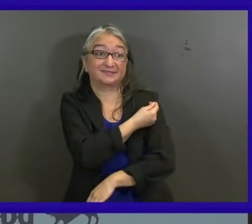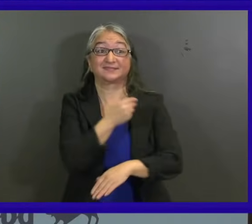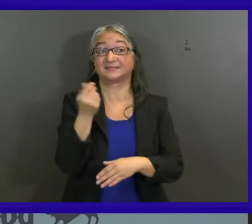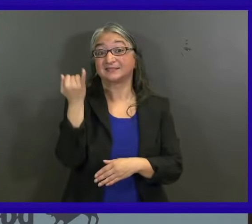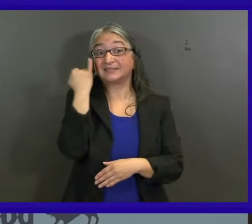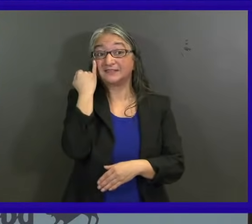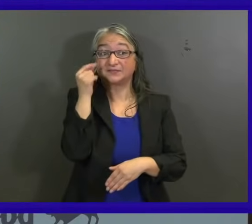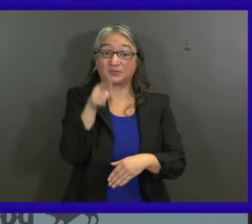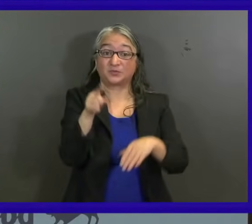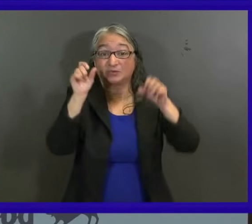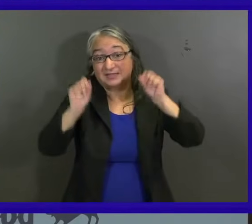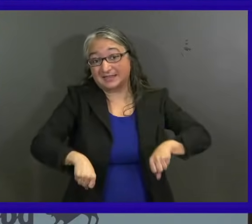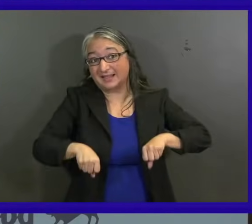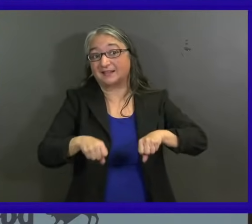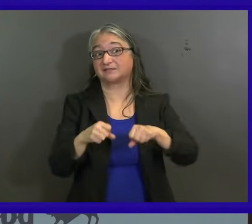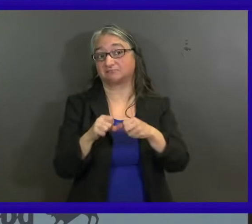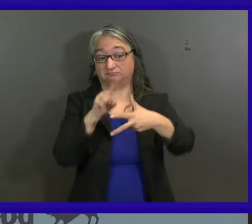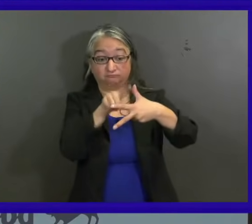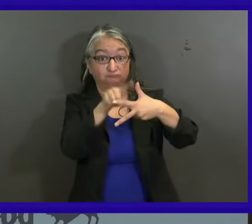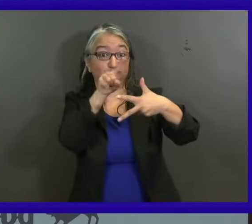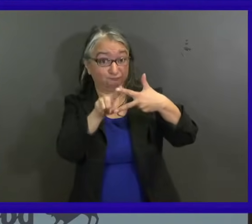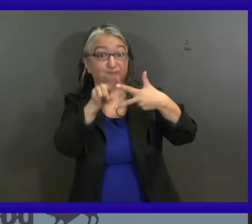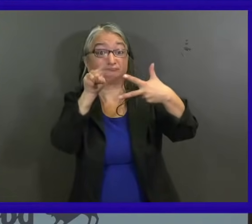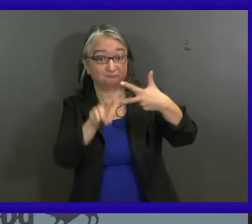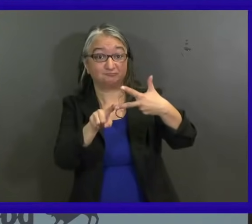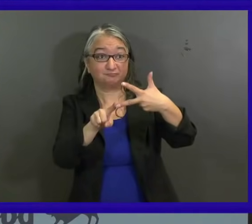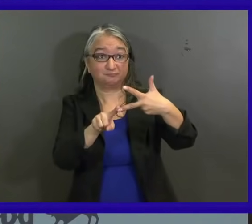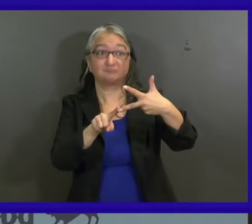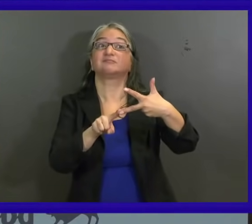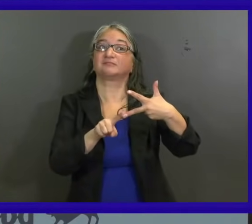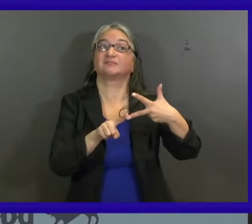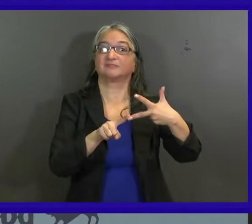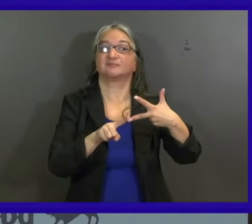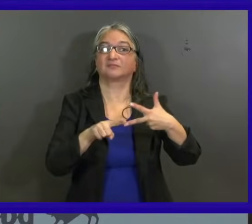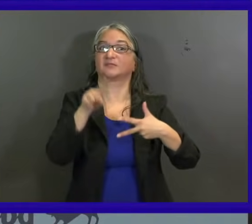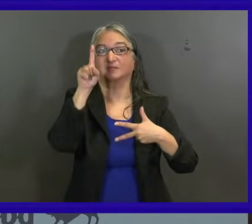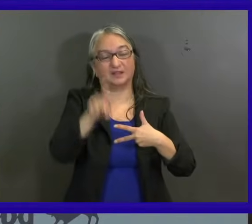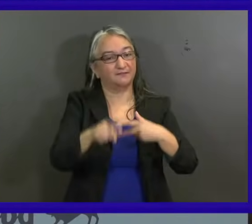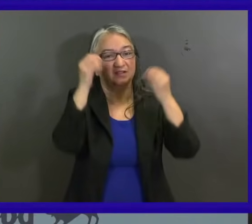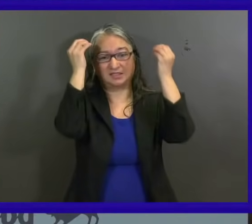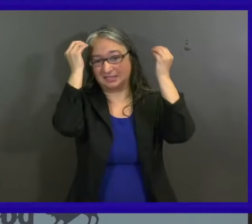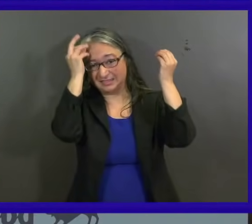but we all need to reconsider our holiday plans because omicron is is on its way here